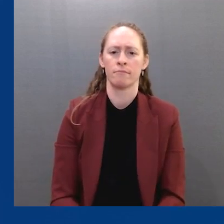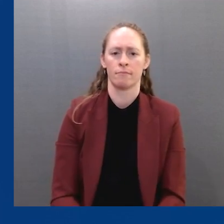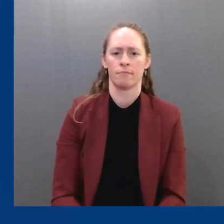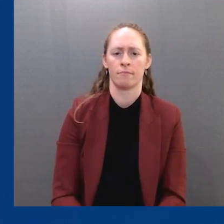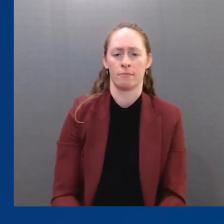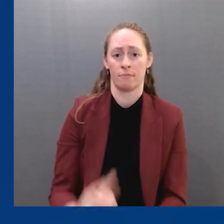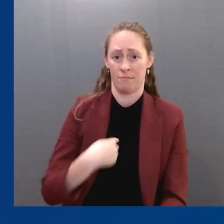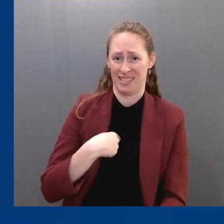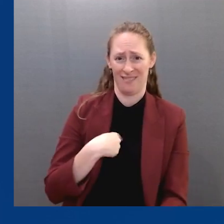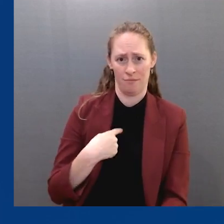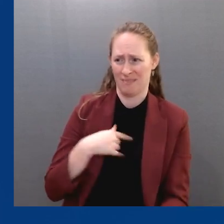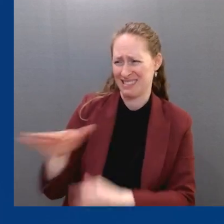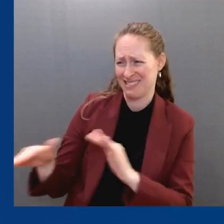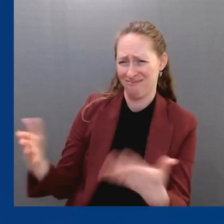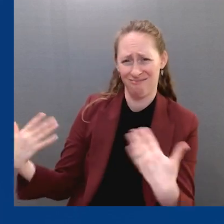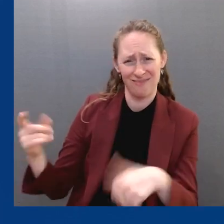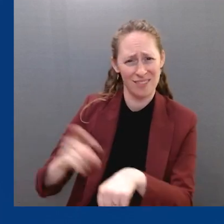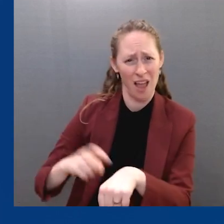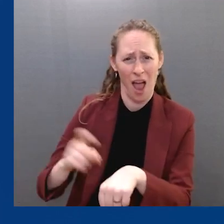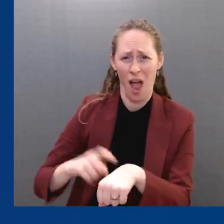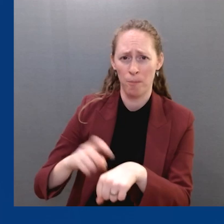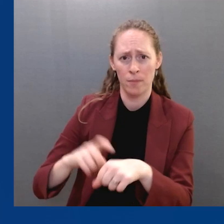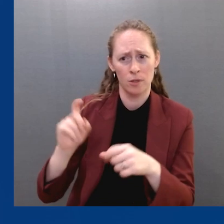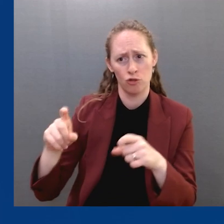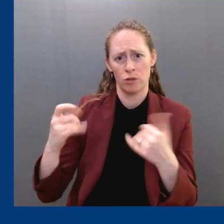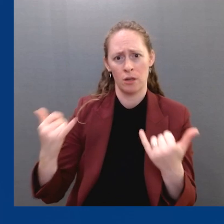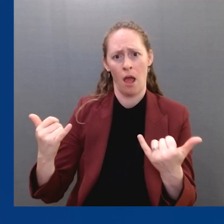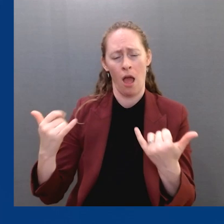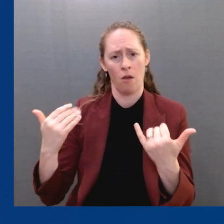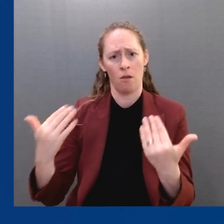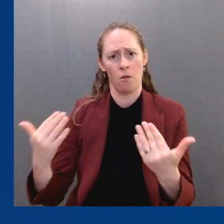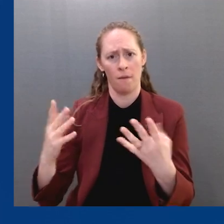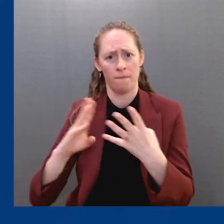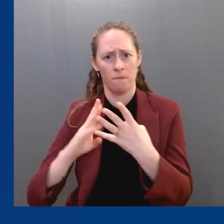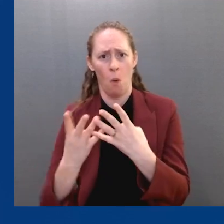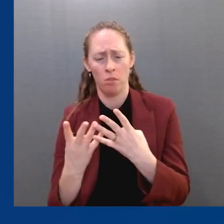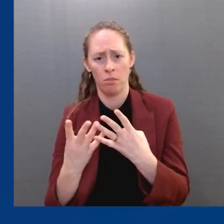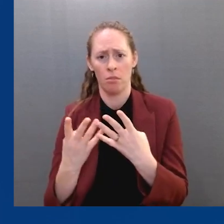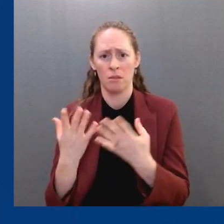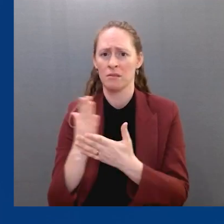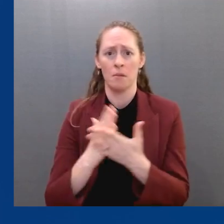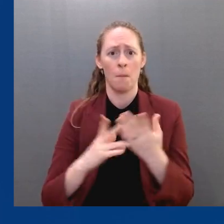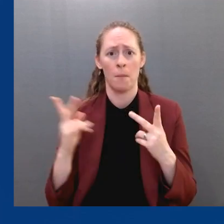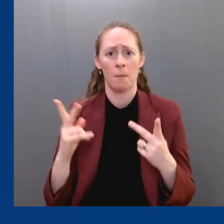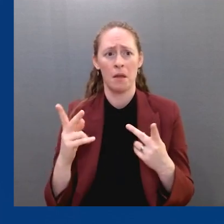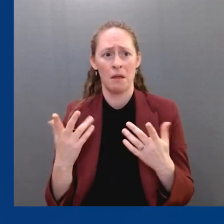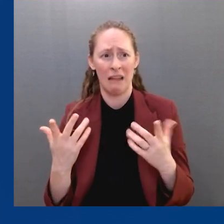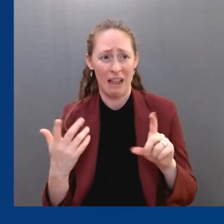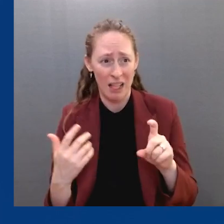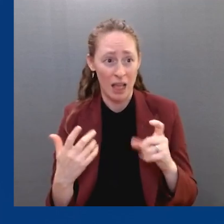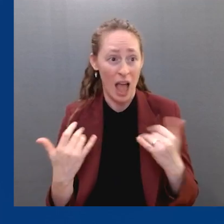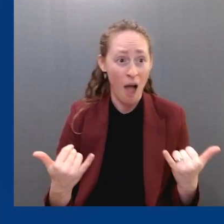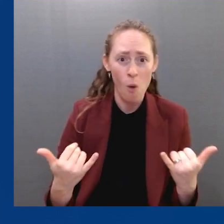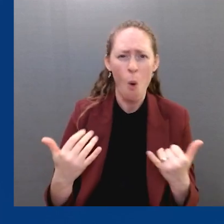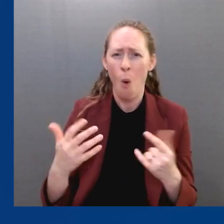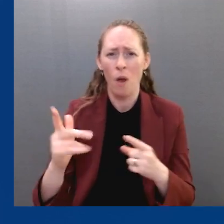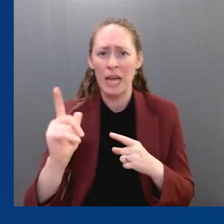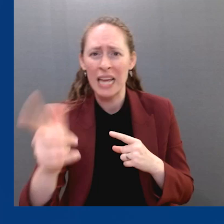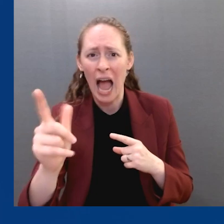about whether to get a second booster. Now, if you're eligible or maybe wait for the updated vaccine in the fall.